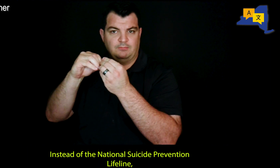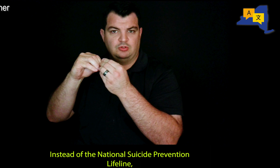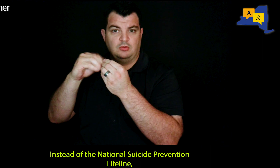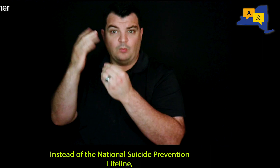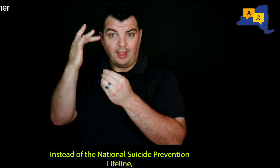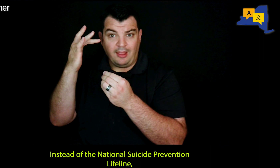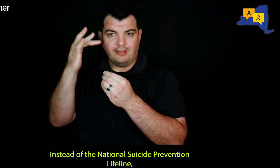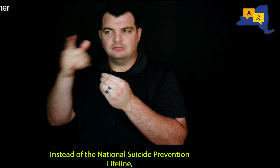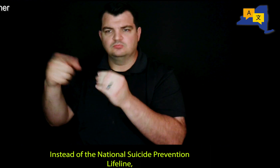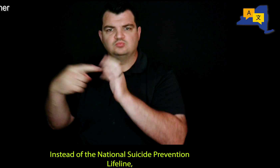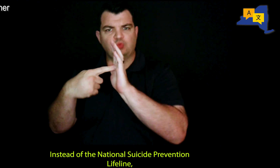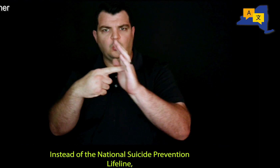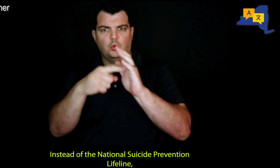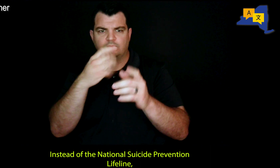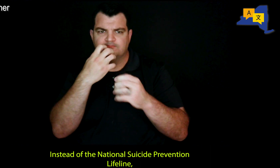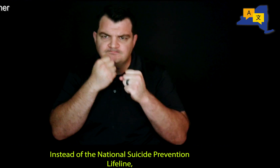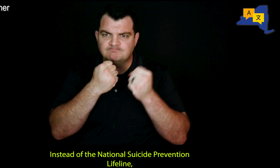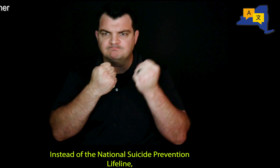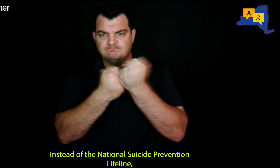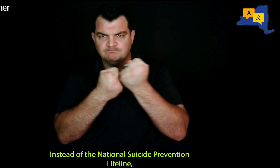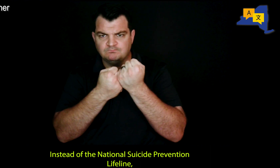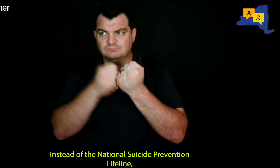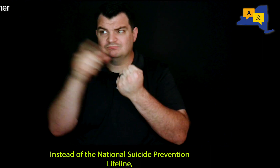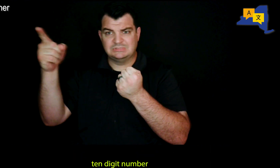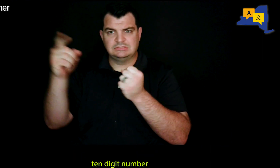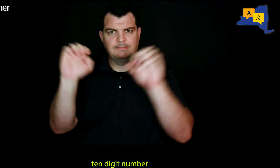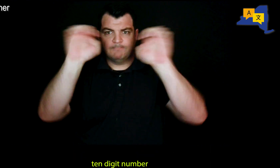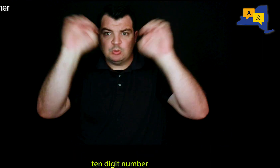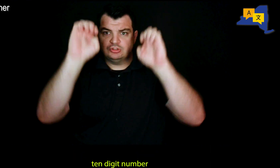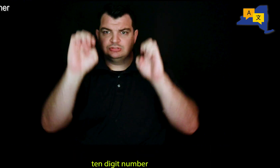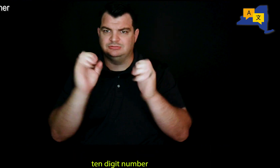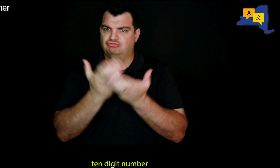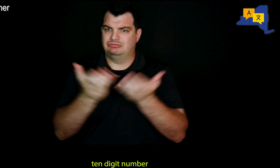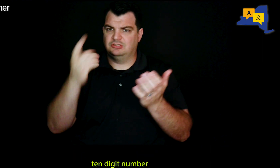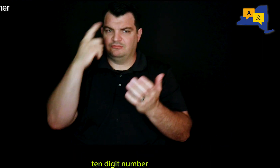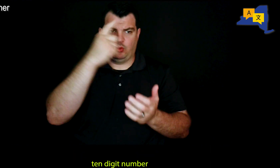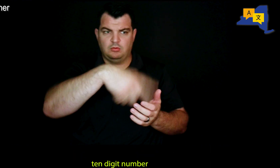Instead of the National Suicide Prevention Lifeline, ten digit number